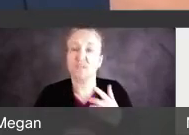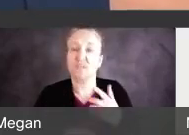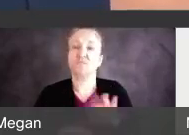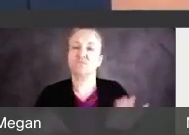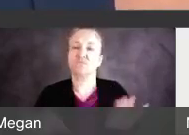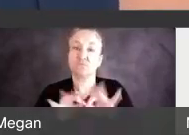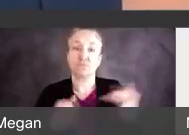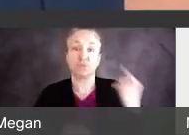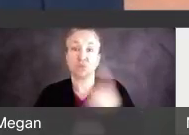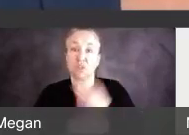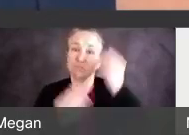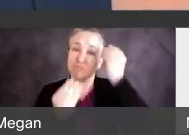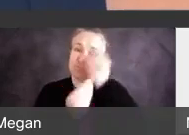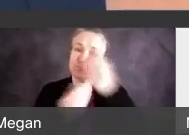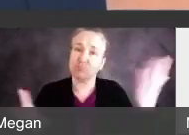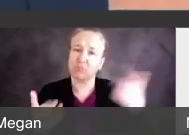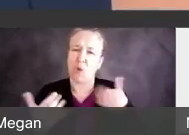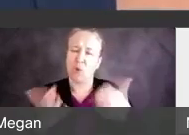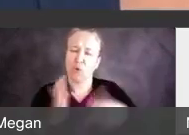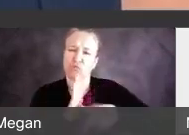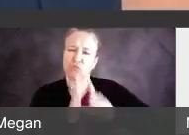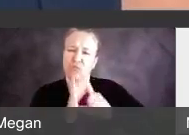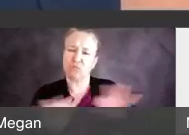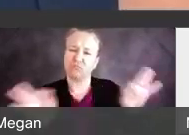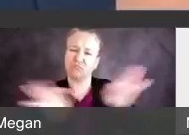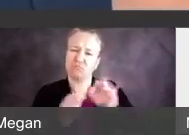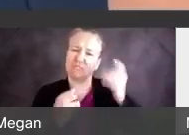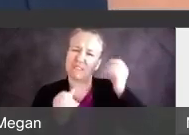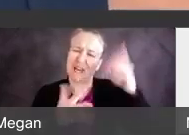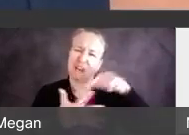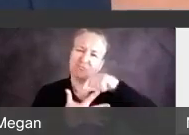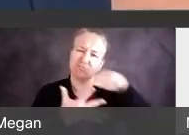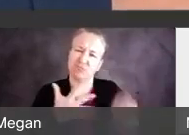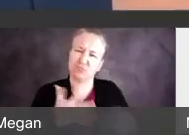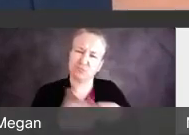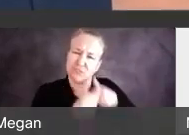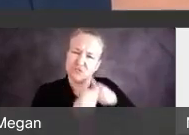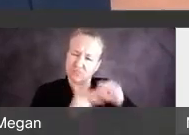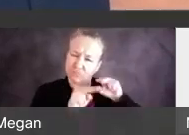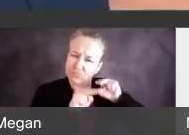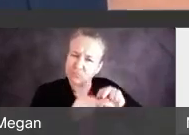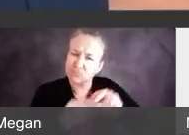briefing by reviewing the key data indicators we've been tracking since the pandemic began.